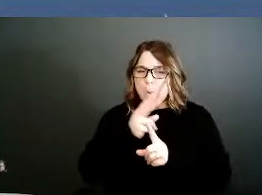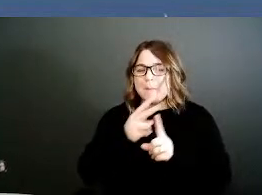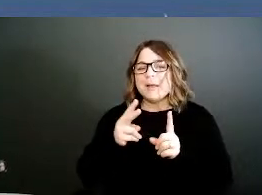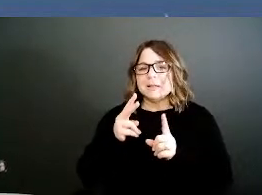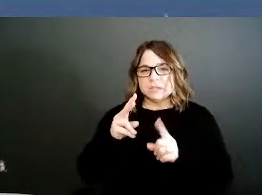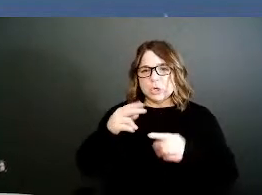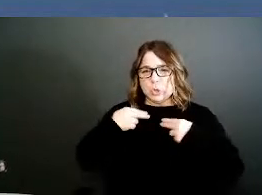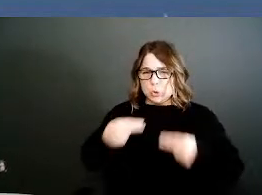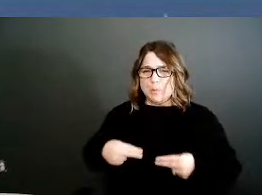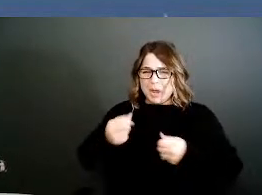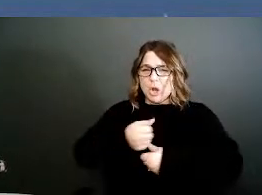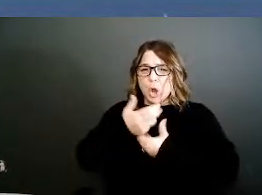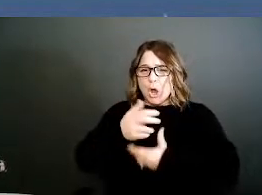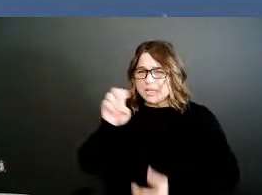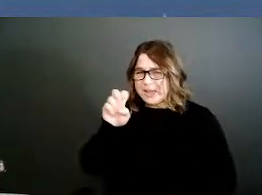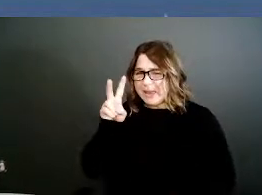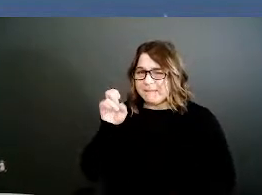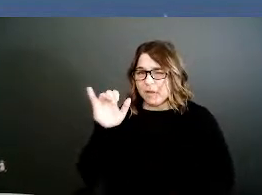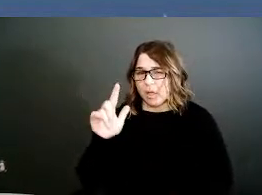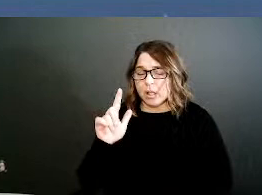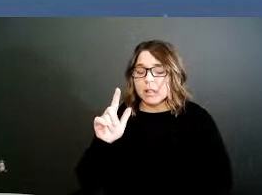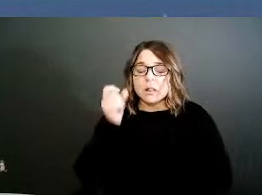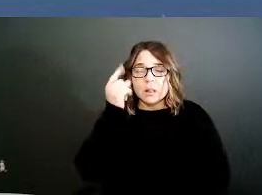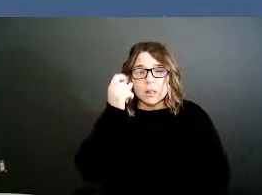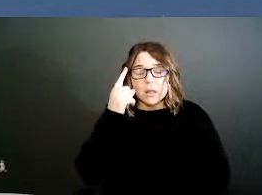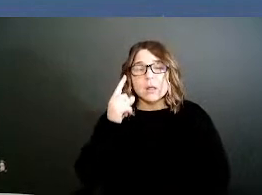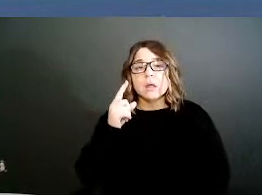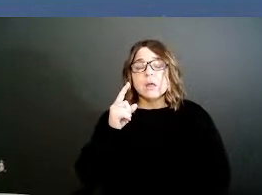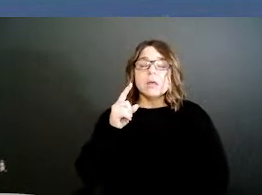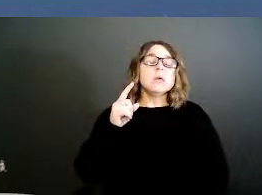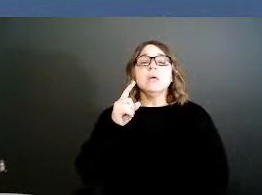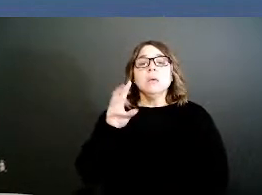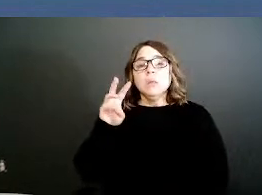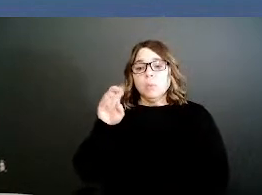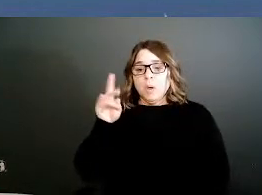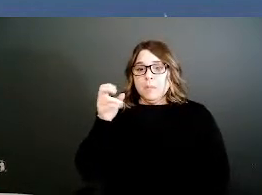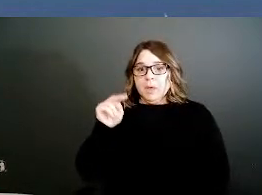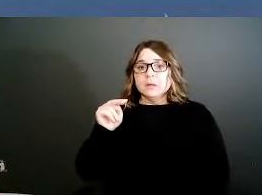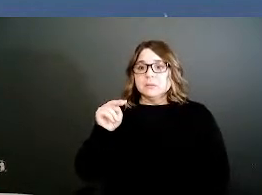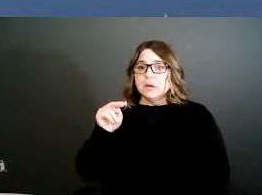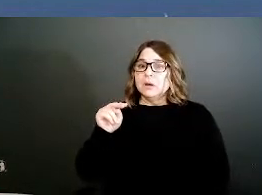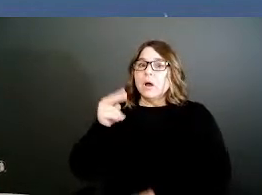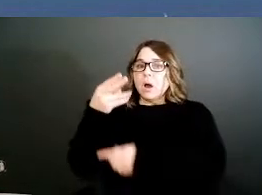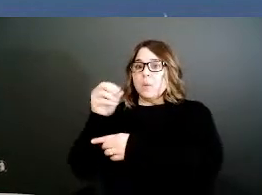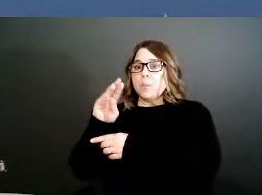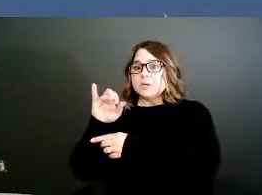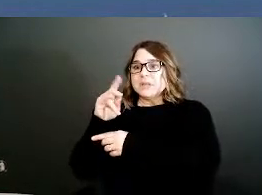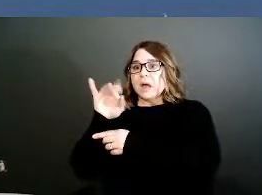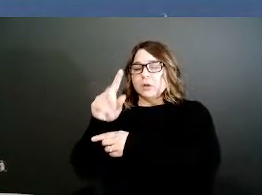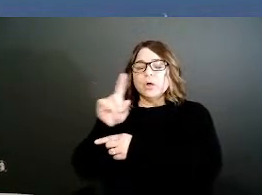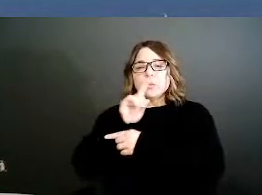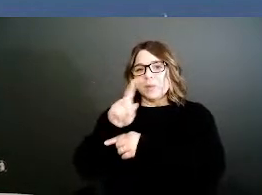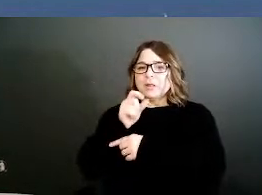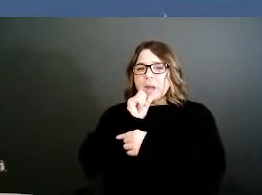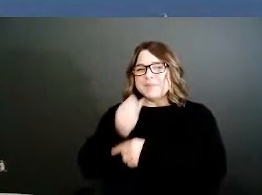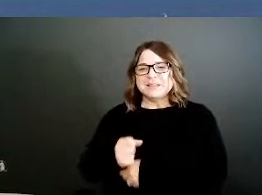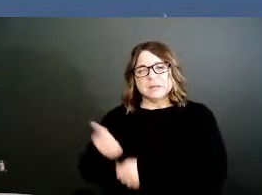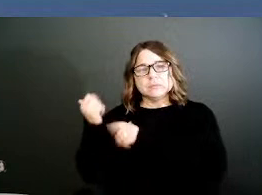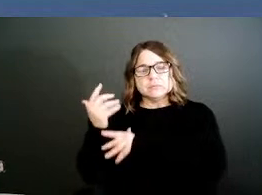ALTHOUGH THESE WEAPONS DEFINITELY ARE -- THEY ARE ACTUALLY OBSOLETE. NO ONE CAN GUARANTEE THE LONG-RANGE